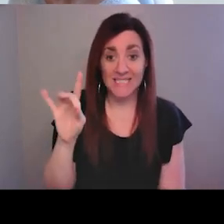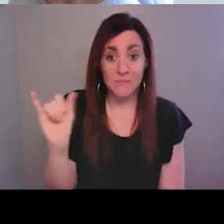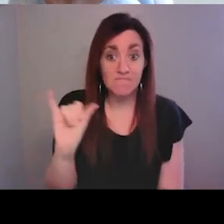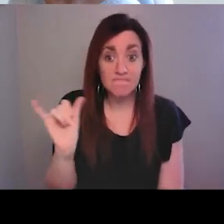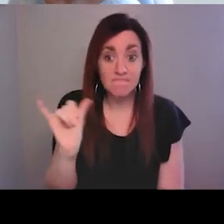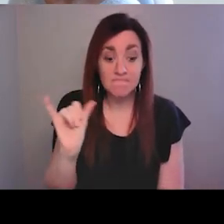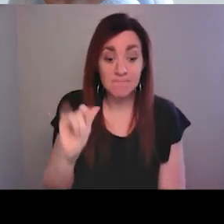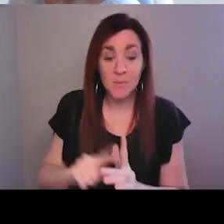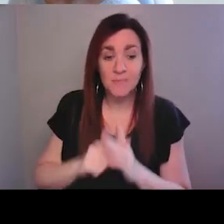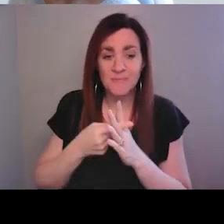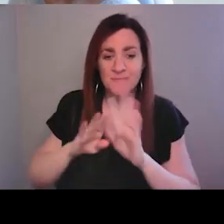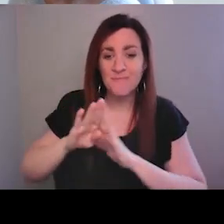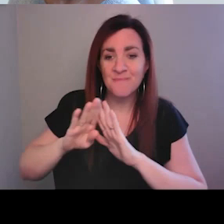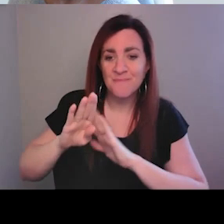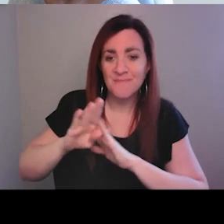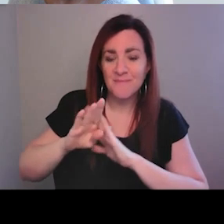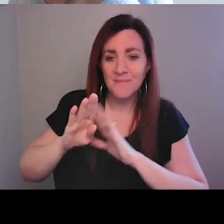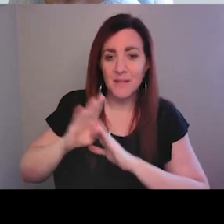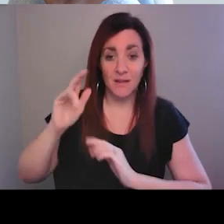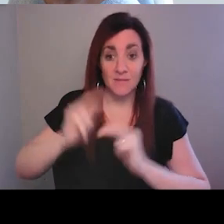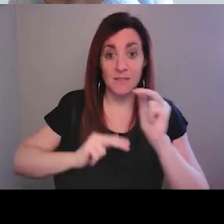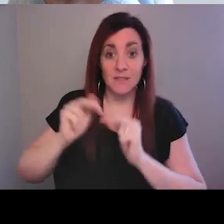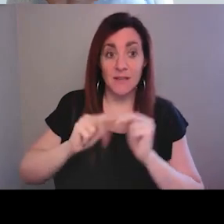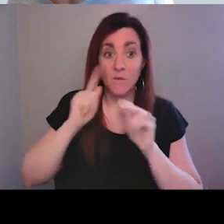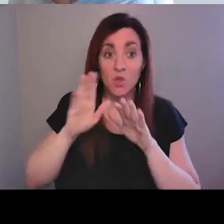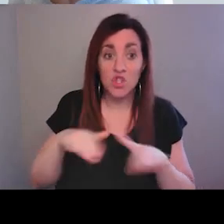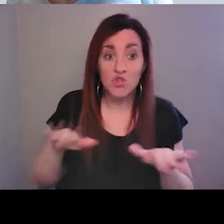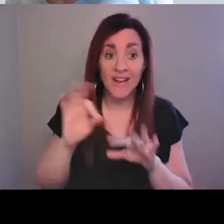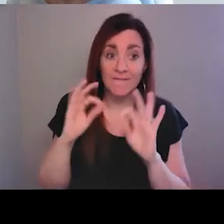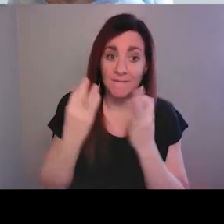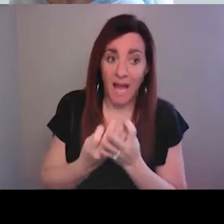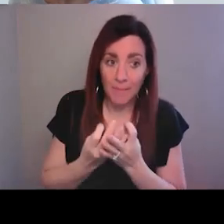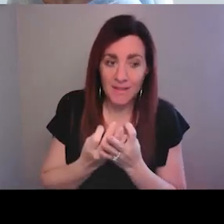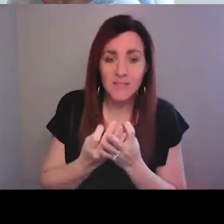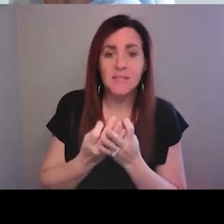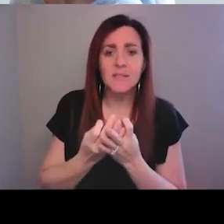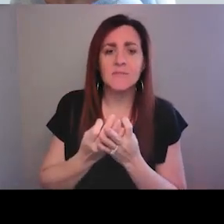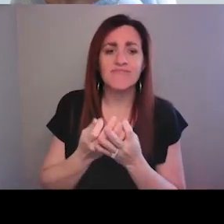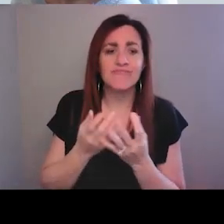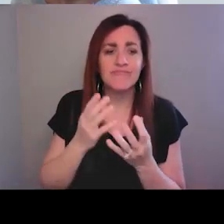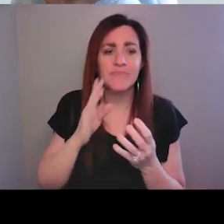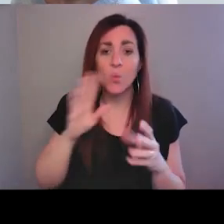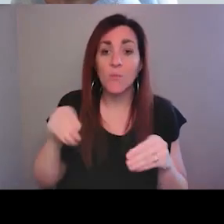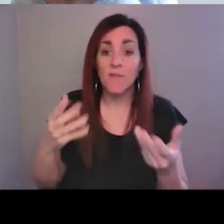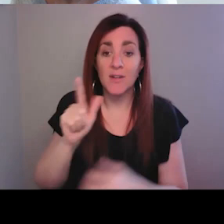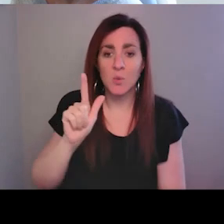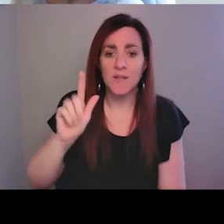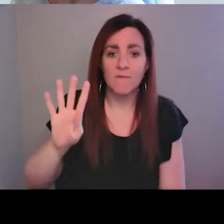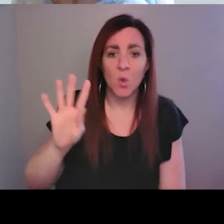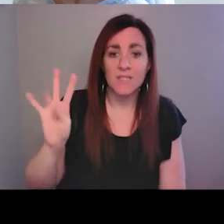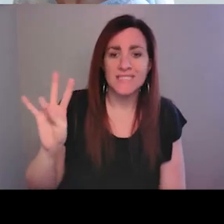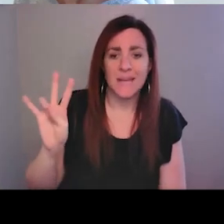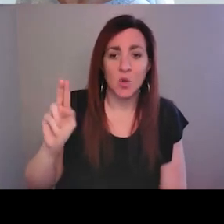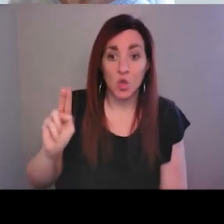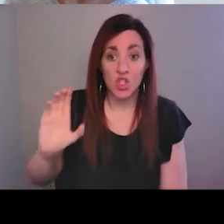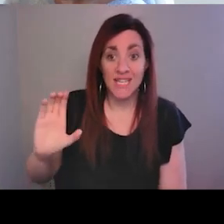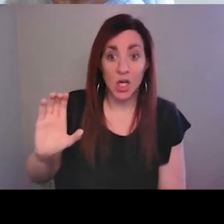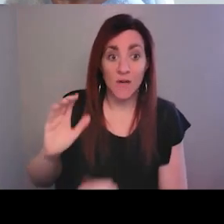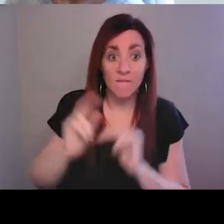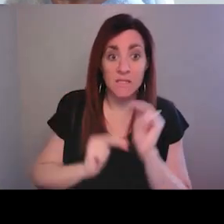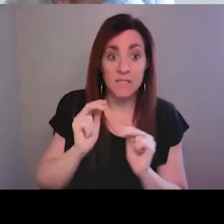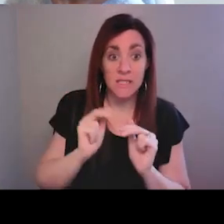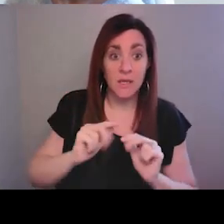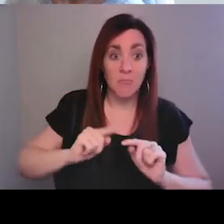THE DEVELOPMENT FOR A FACILITY FOR CHILDREN AND FAMILIES THAT PROVIDED A 24/7 CARE FOR CRISIS.